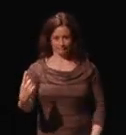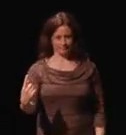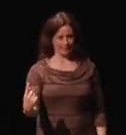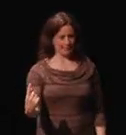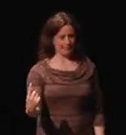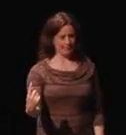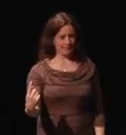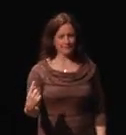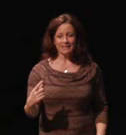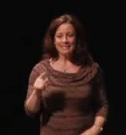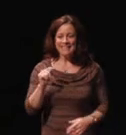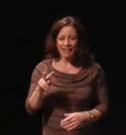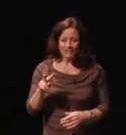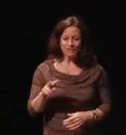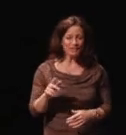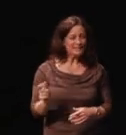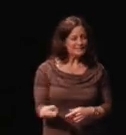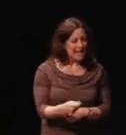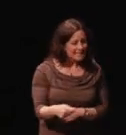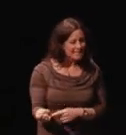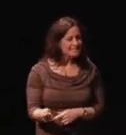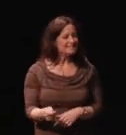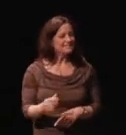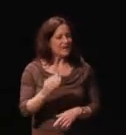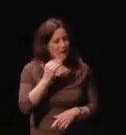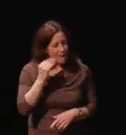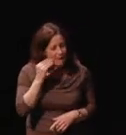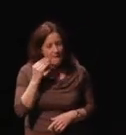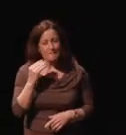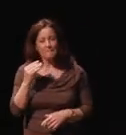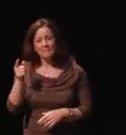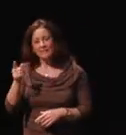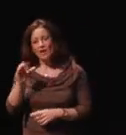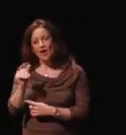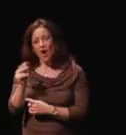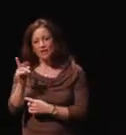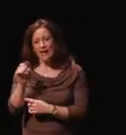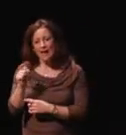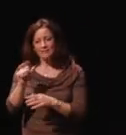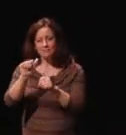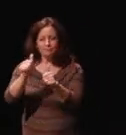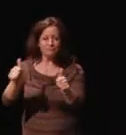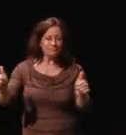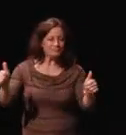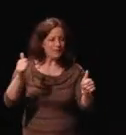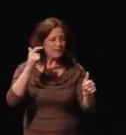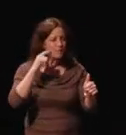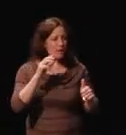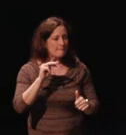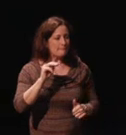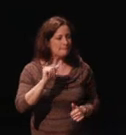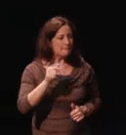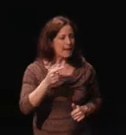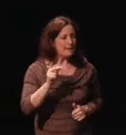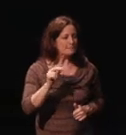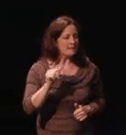It was this television tennis at home and in the arcades from Magnavox and Atari that finally gave